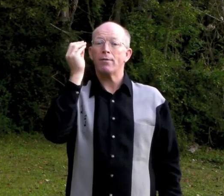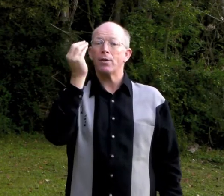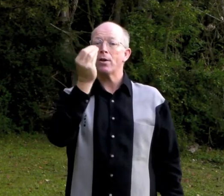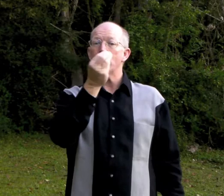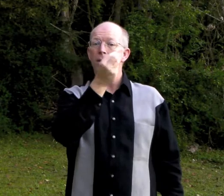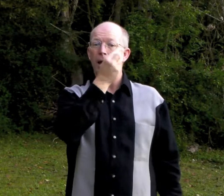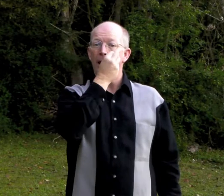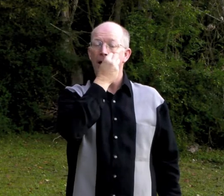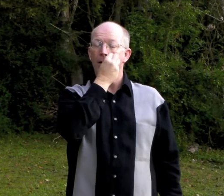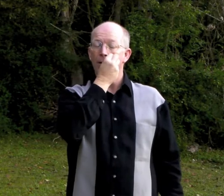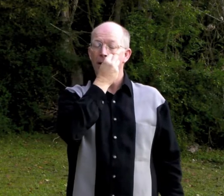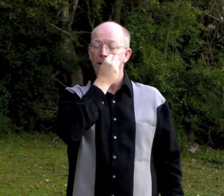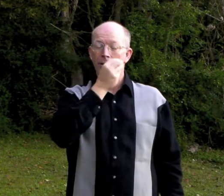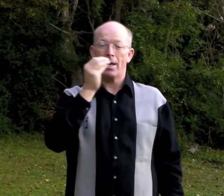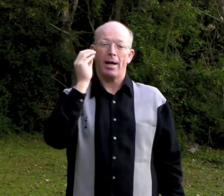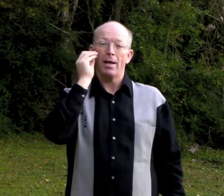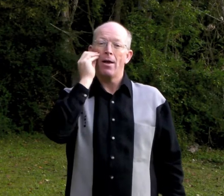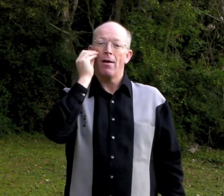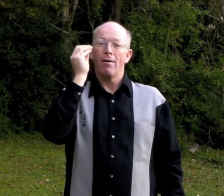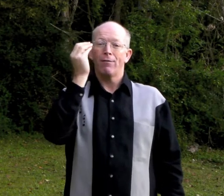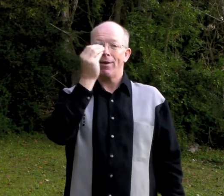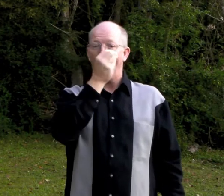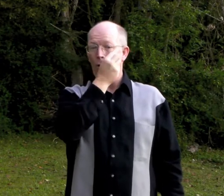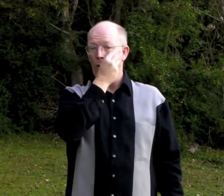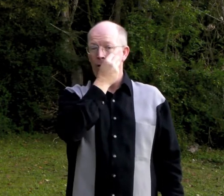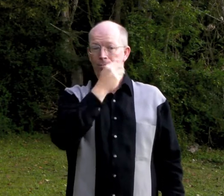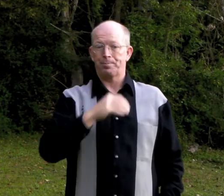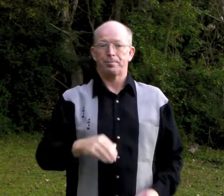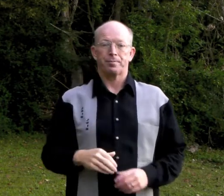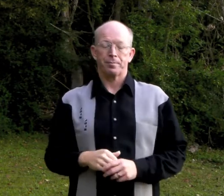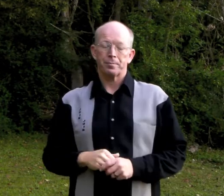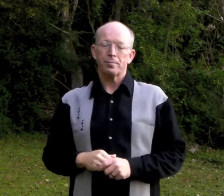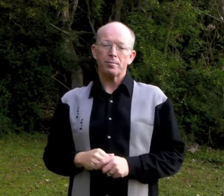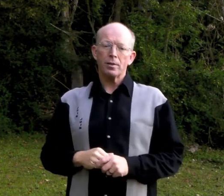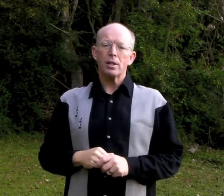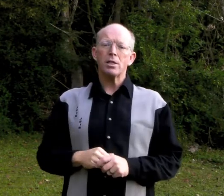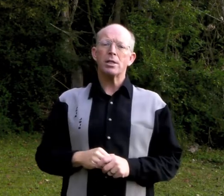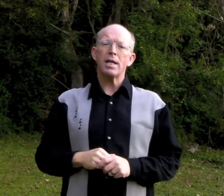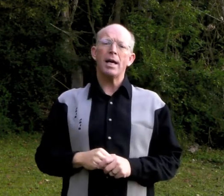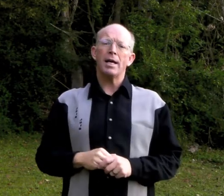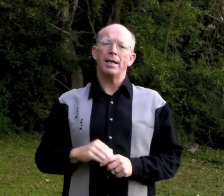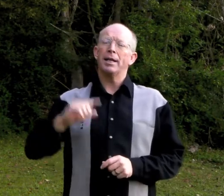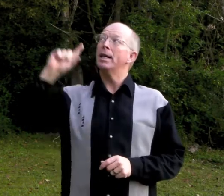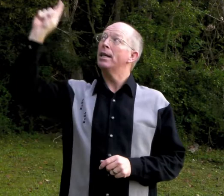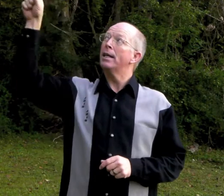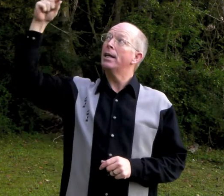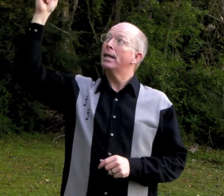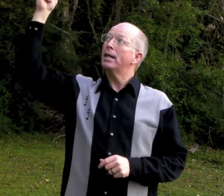of your nose and you go to the other side. FLOWER SUN